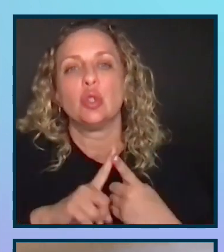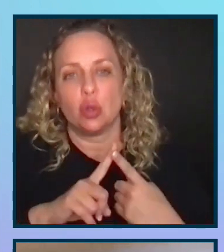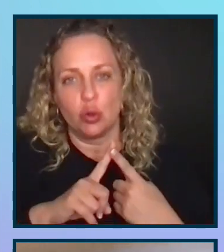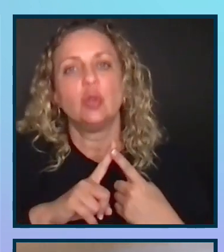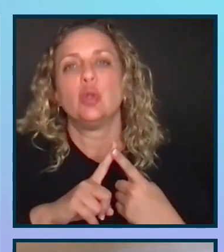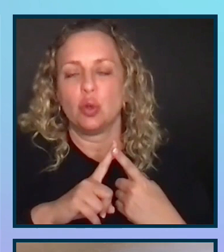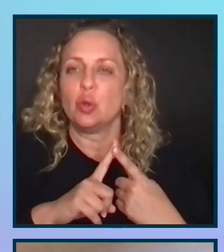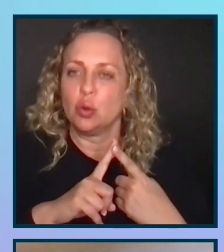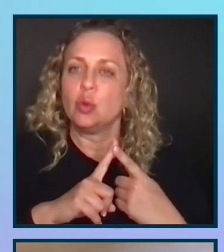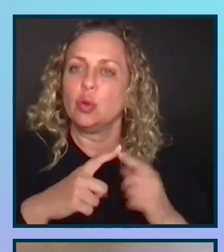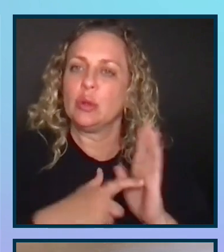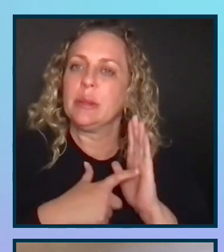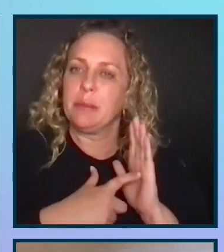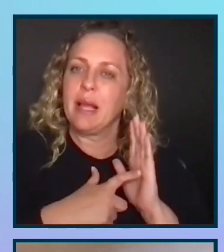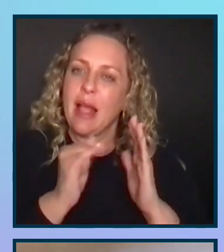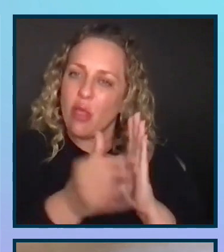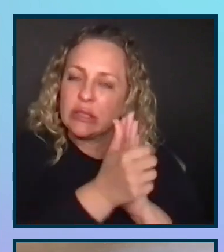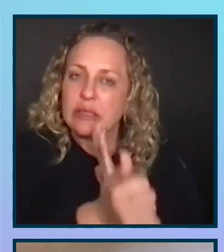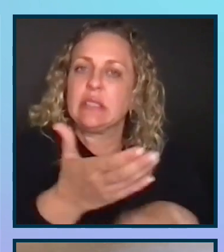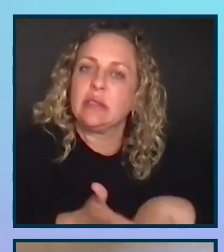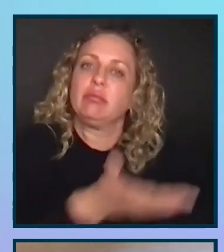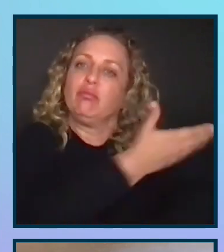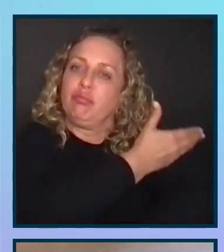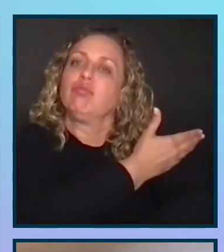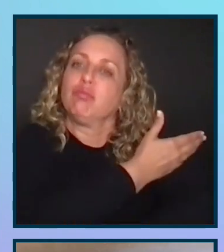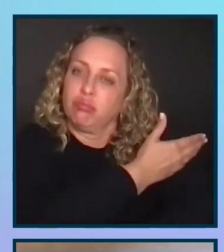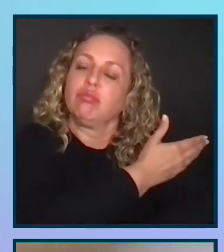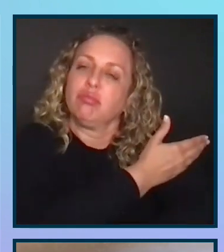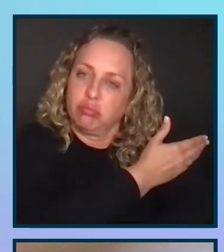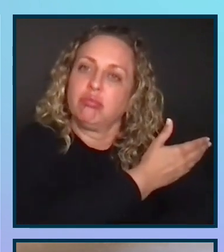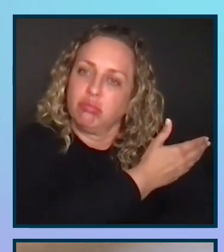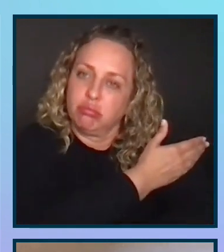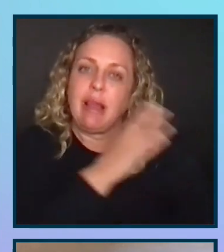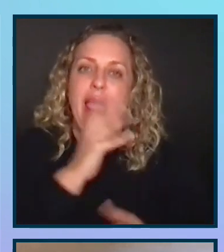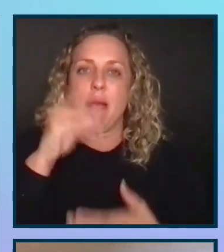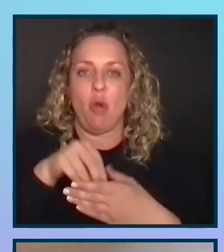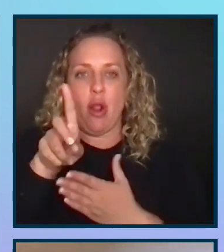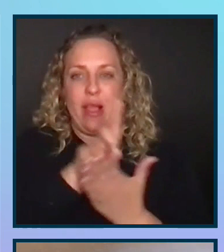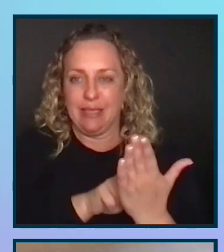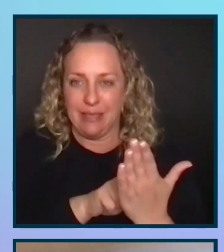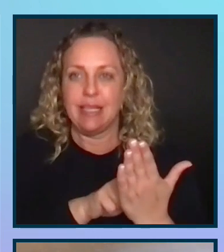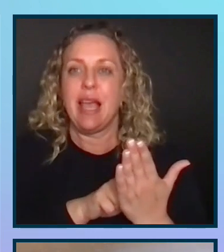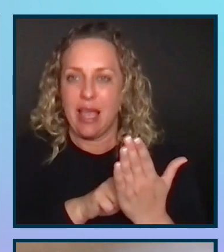with the means to enhance their skills in the various parts of design for type, layout, and color.